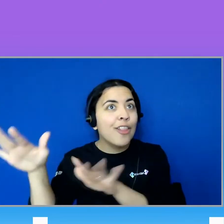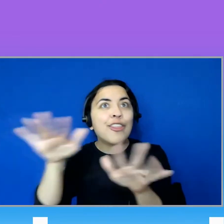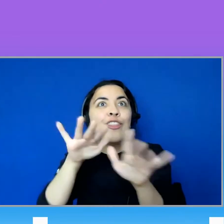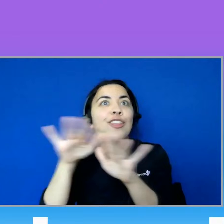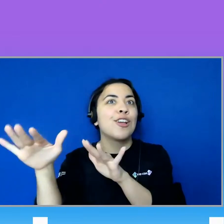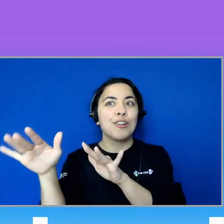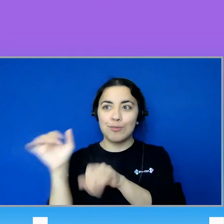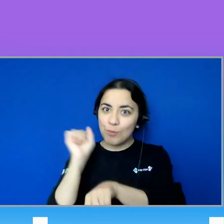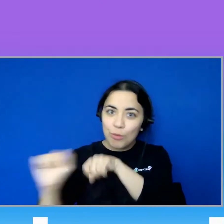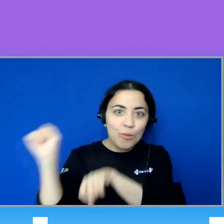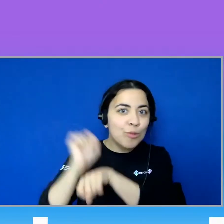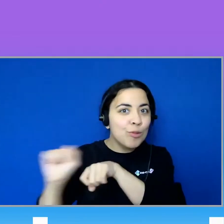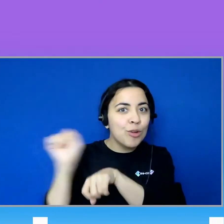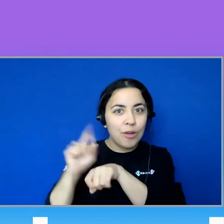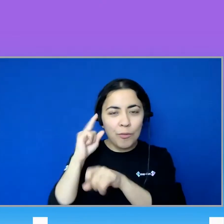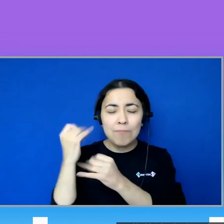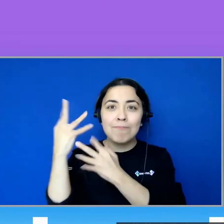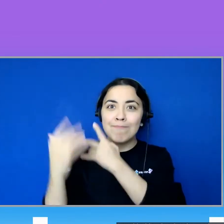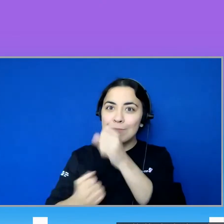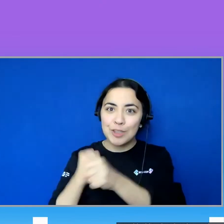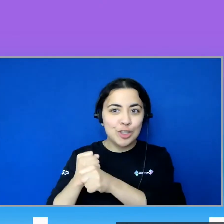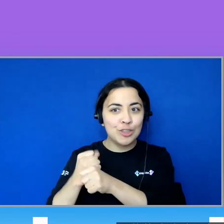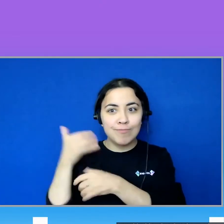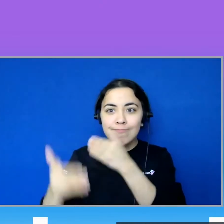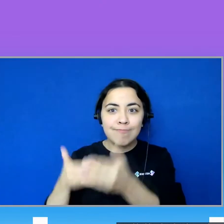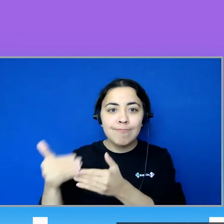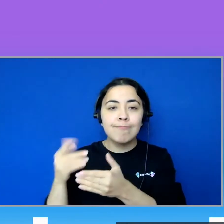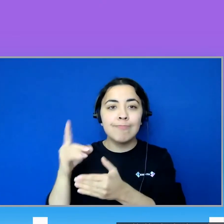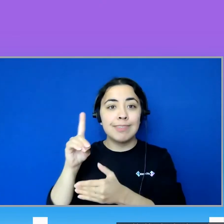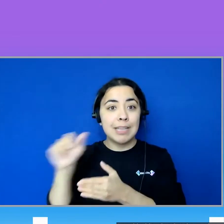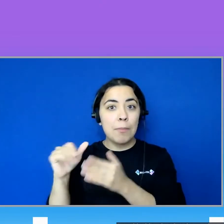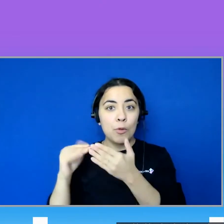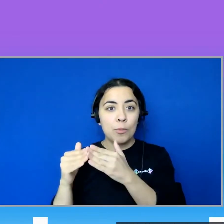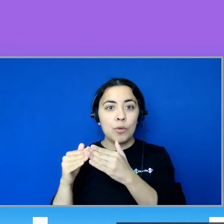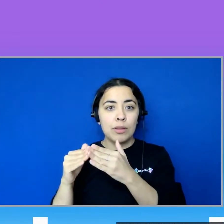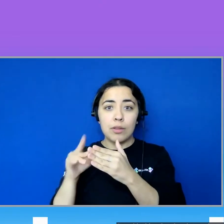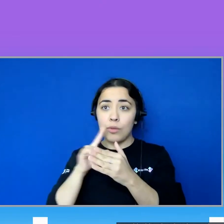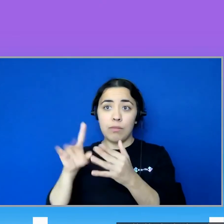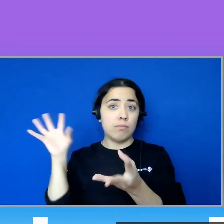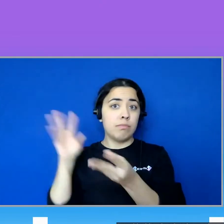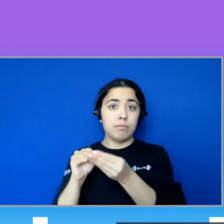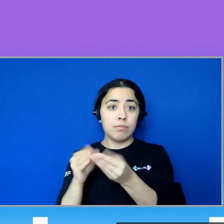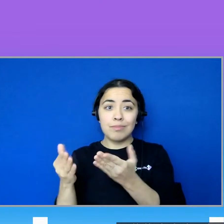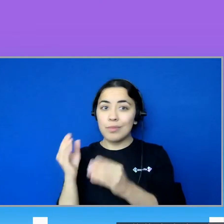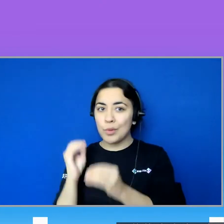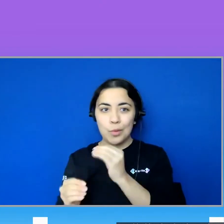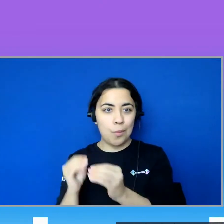there working at this for years. The disabled community as a